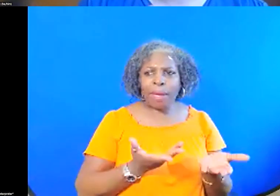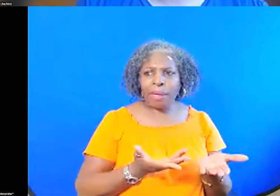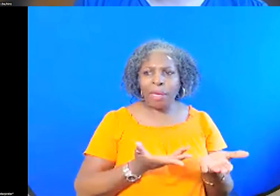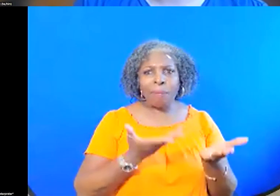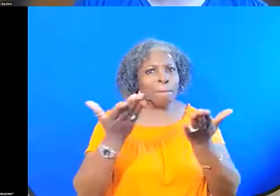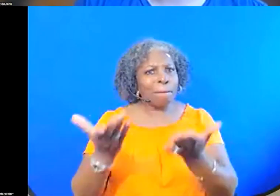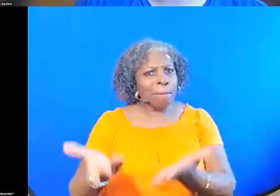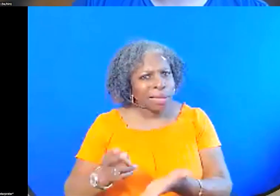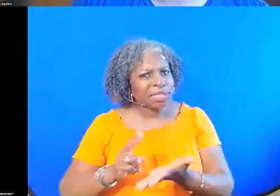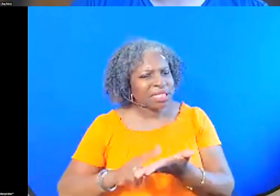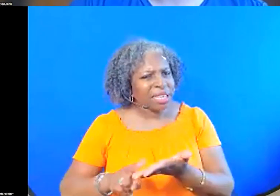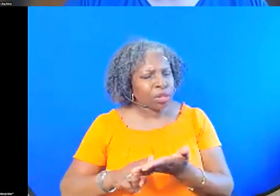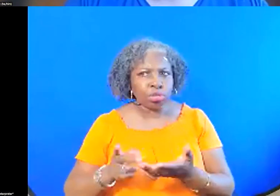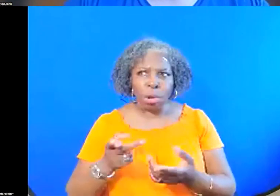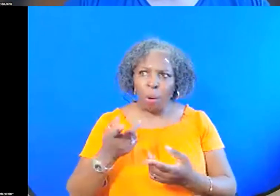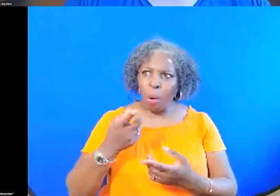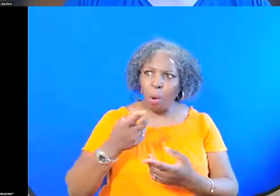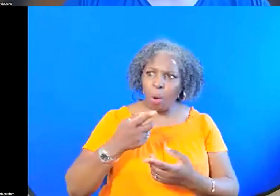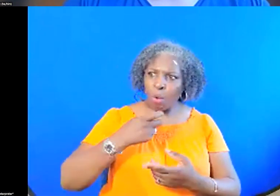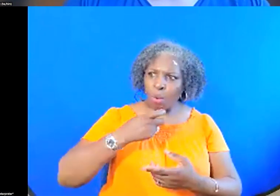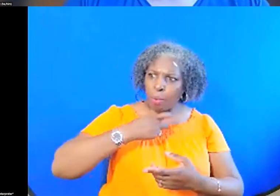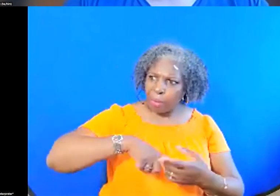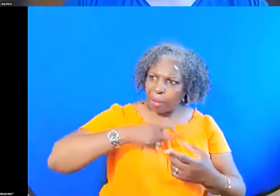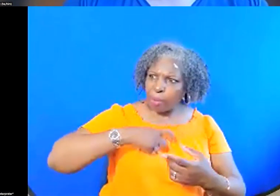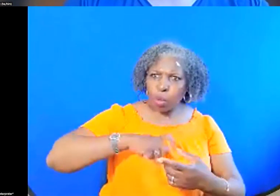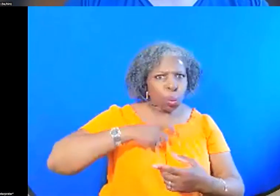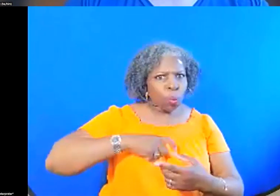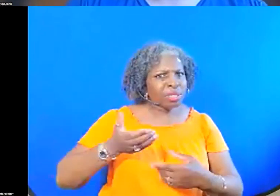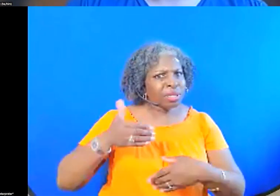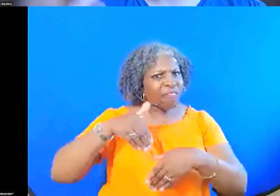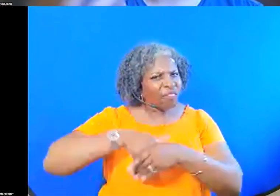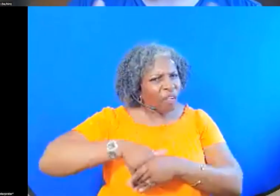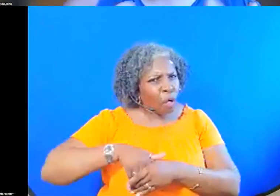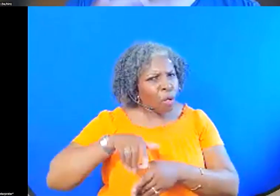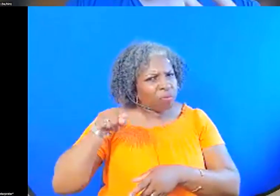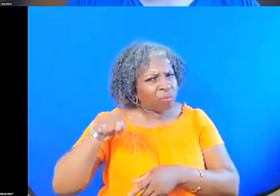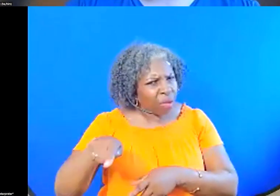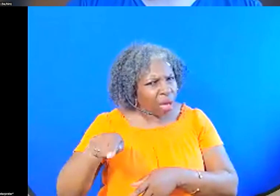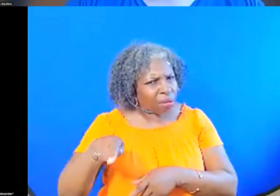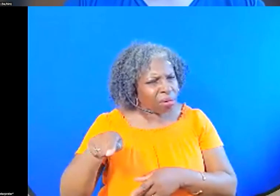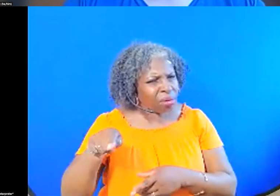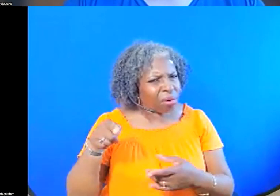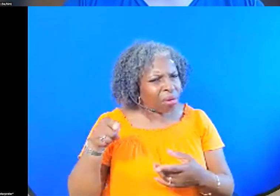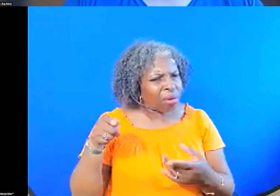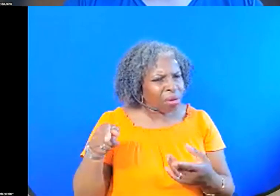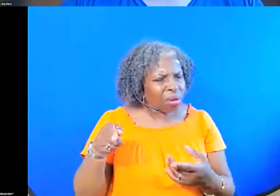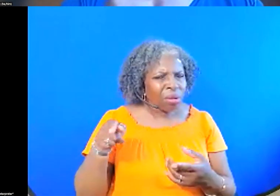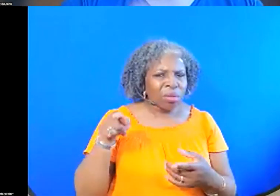And I was just kind of curious how you how you both see that relationship, and I think your site, you're touching on Andy, where you were, like, let's,